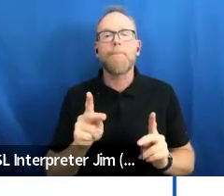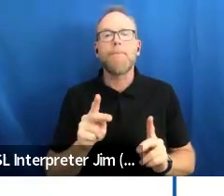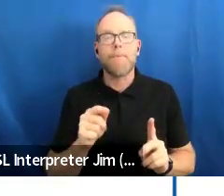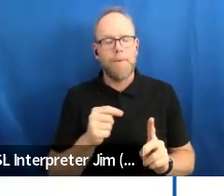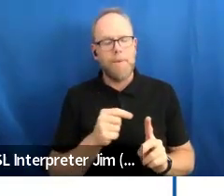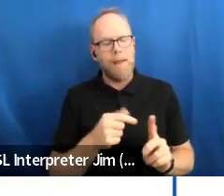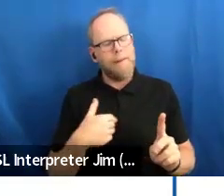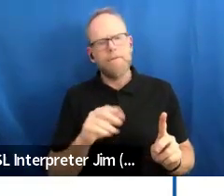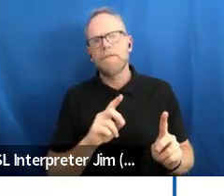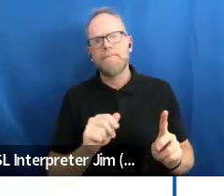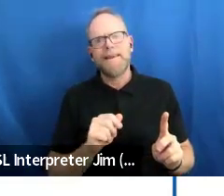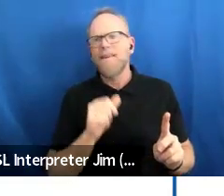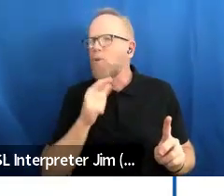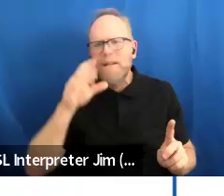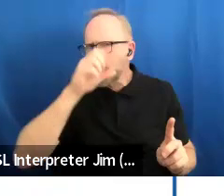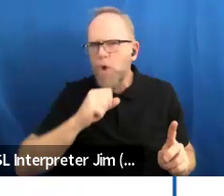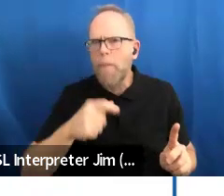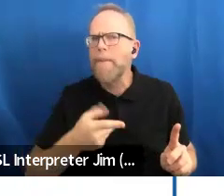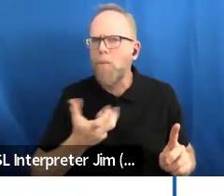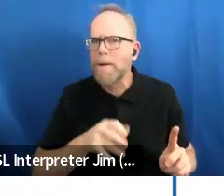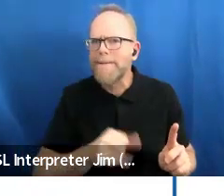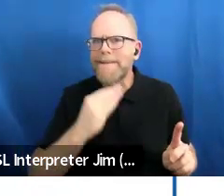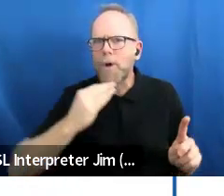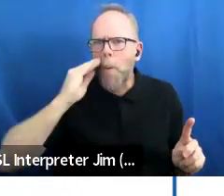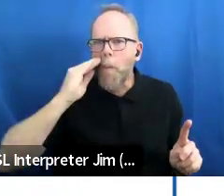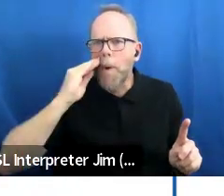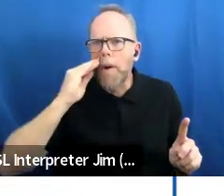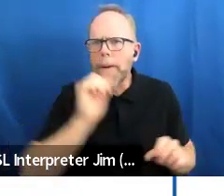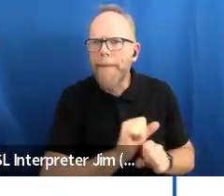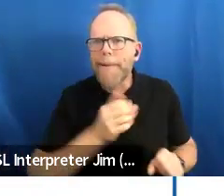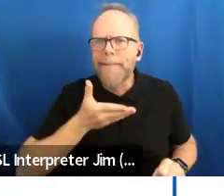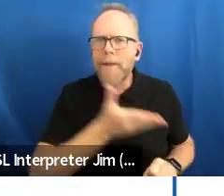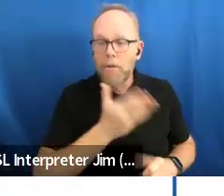people with disabilities want to work from home. Some people want to work on the job.